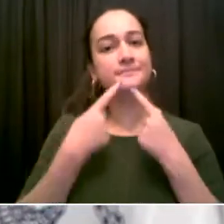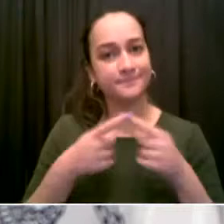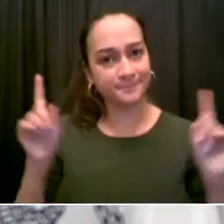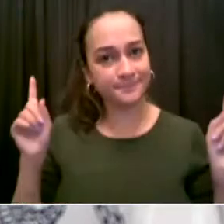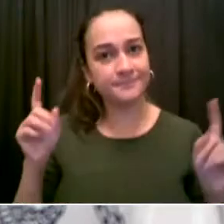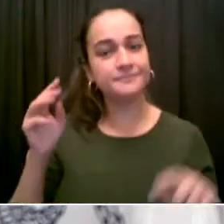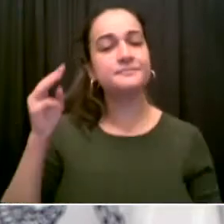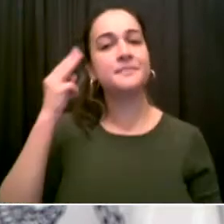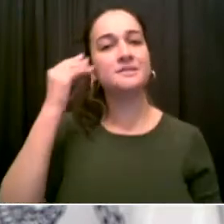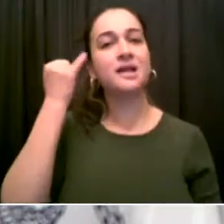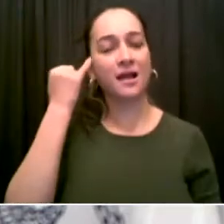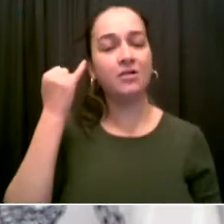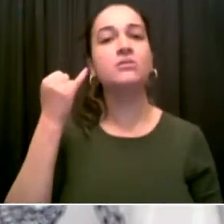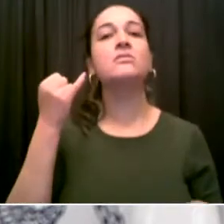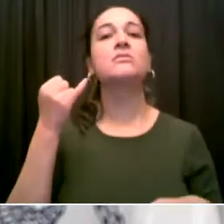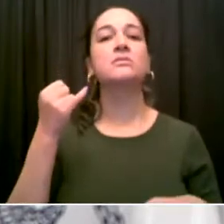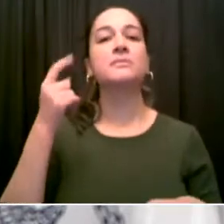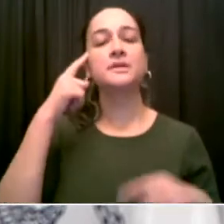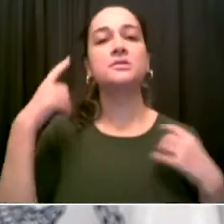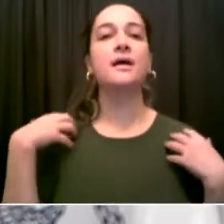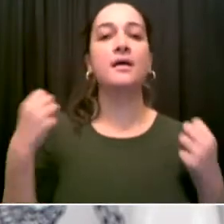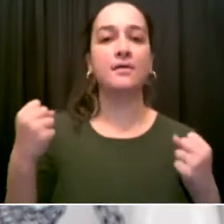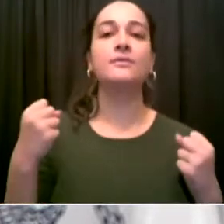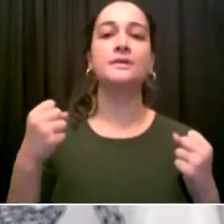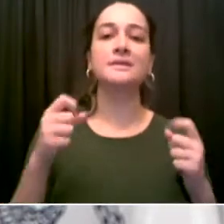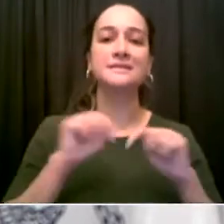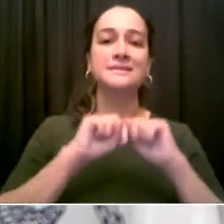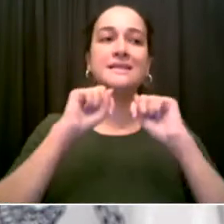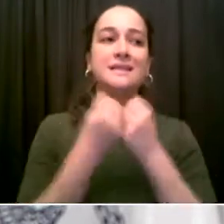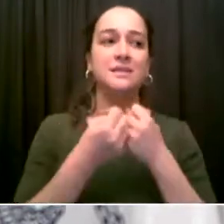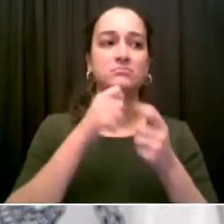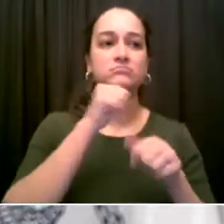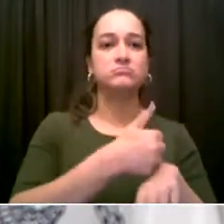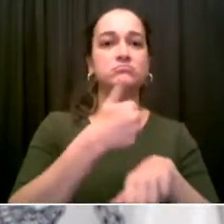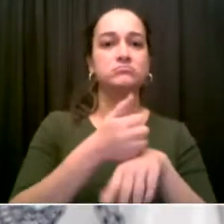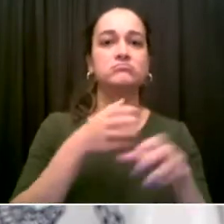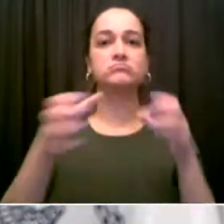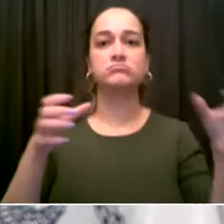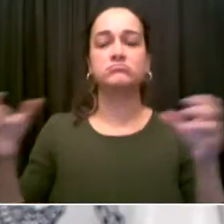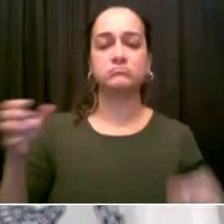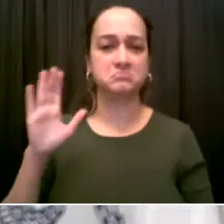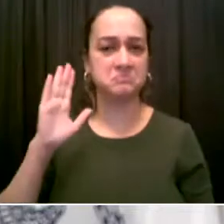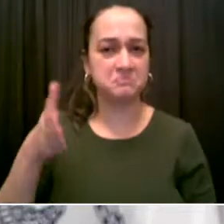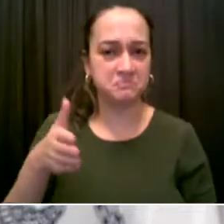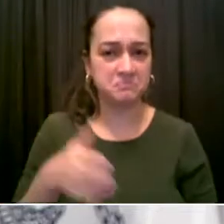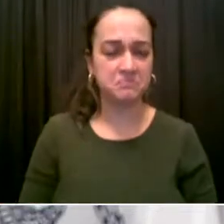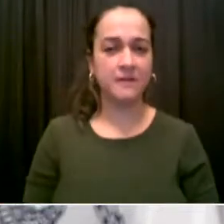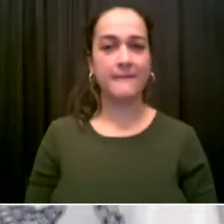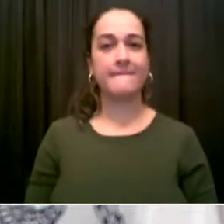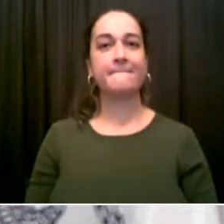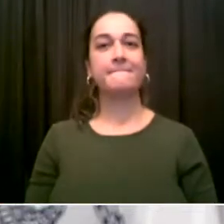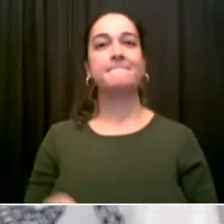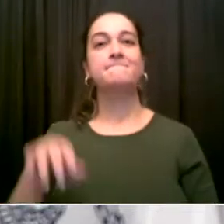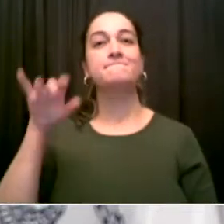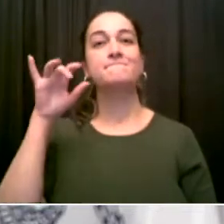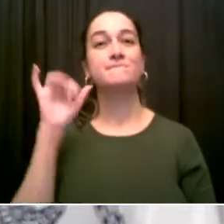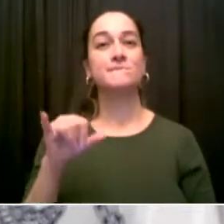THE SITUATION. THERE ARE NEW MENTAL HEALTH INTERVENTINO EATMS AND MOBIL E TEAMS TO GO WHERE HELP IS NEEDED.